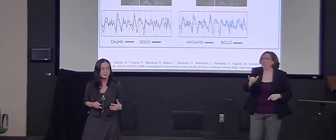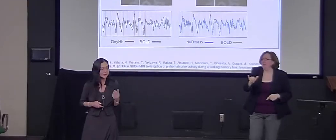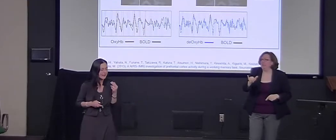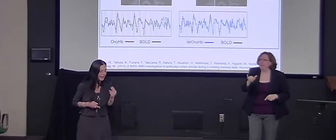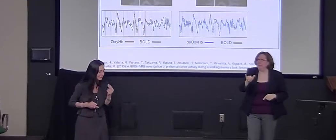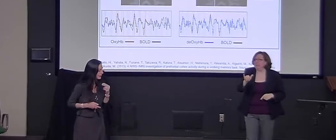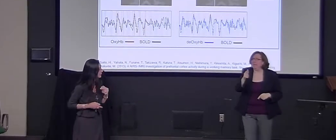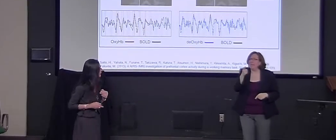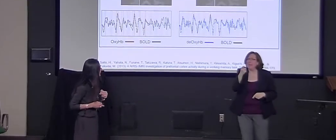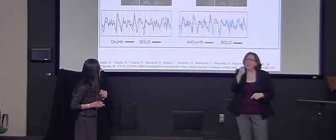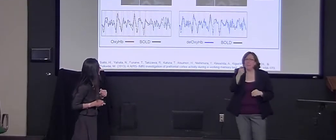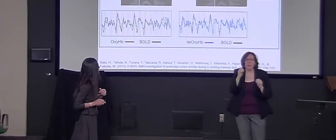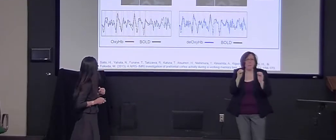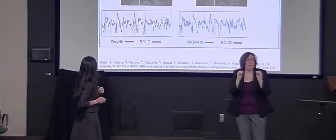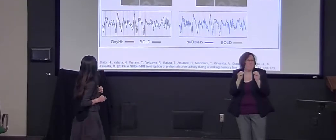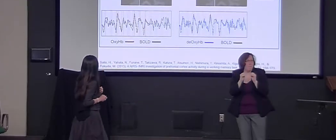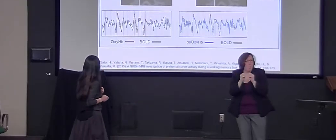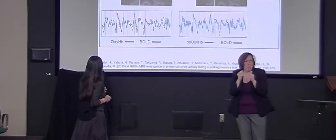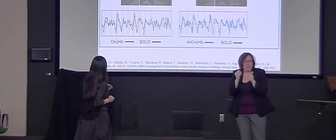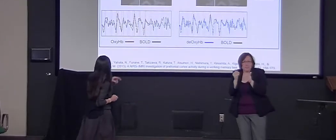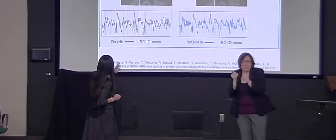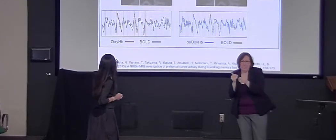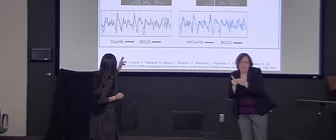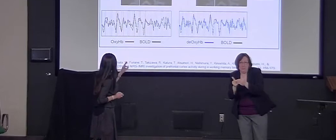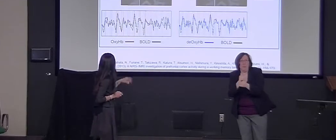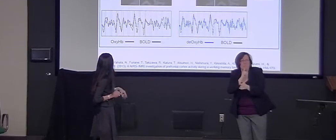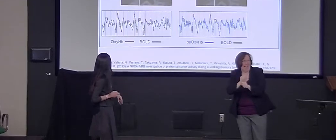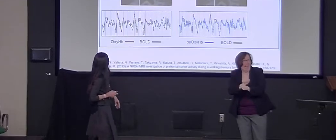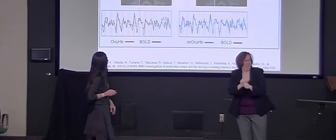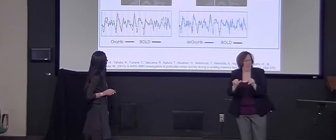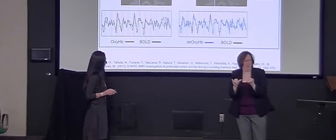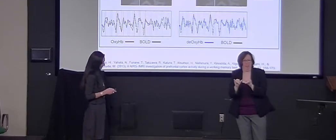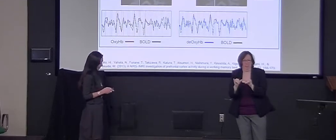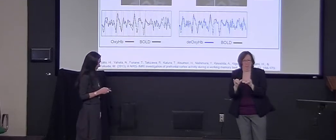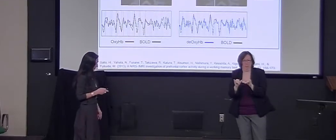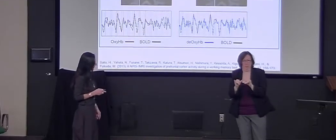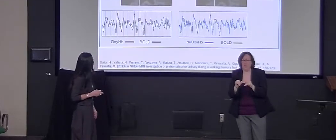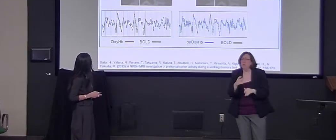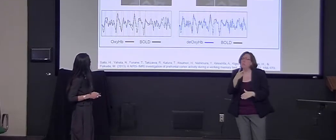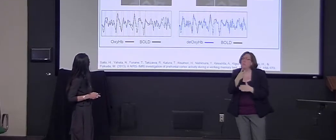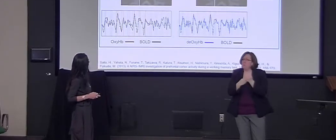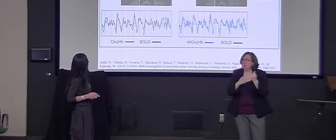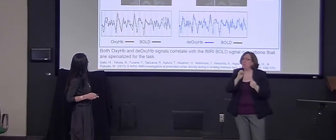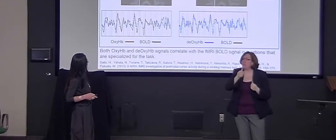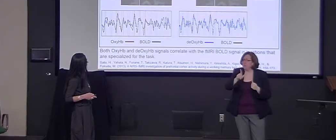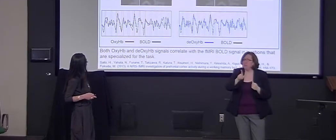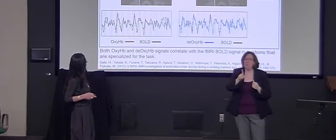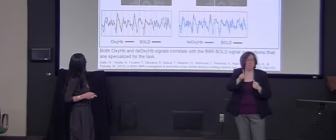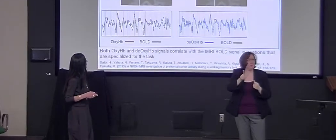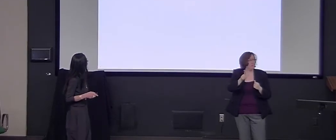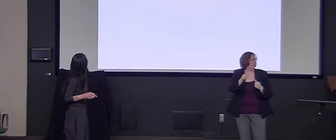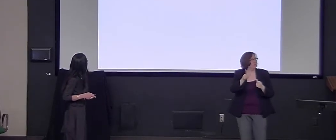to what is actually being measured in the scanner, although both signals serve as a pretty reasonable proxy.